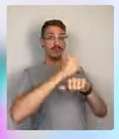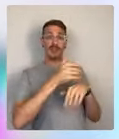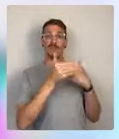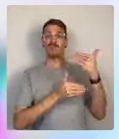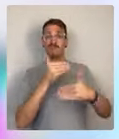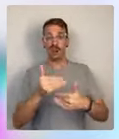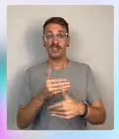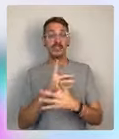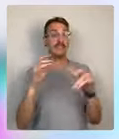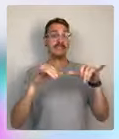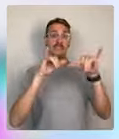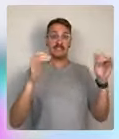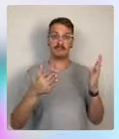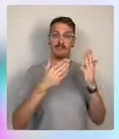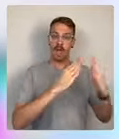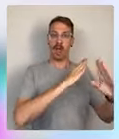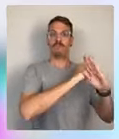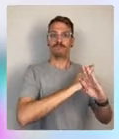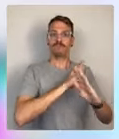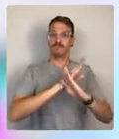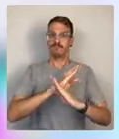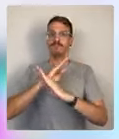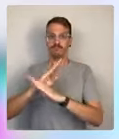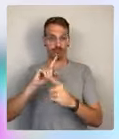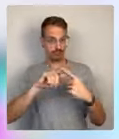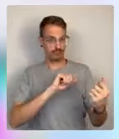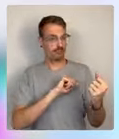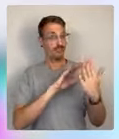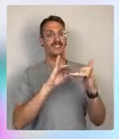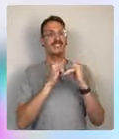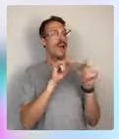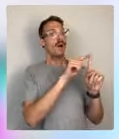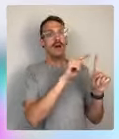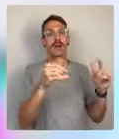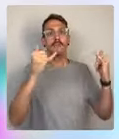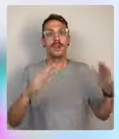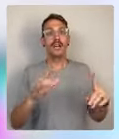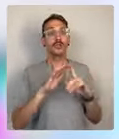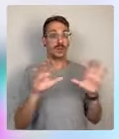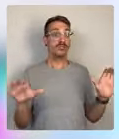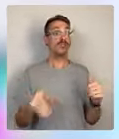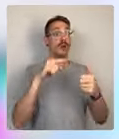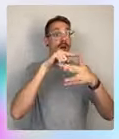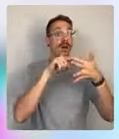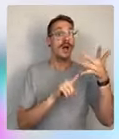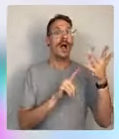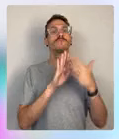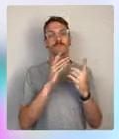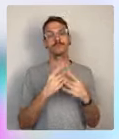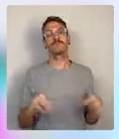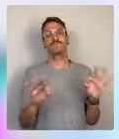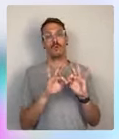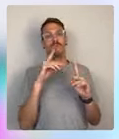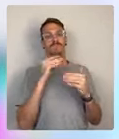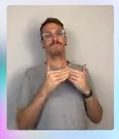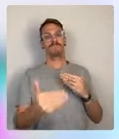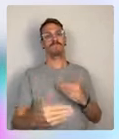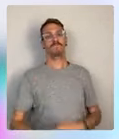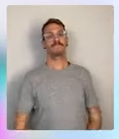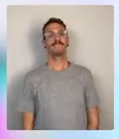So putting into place processes and systems to address the ways in which players will engage is going to be particularly important moving forward.